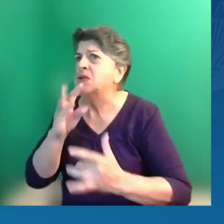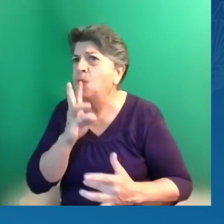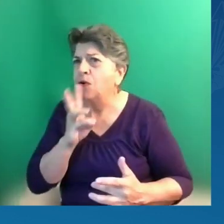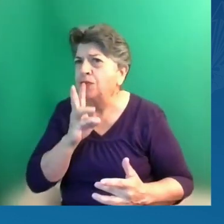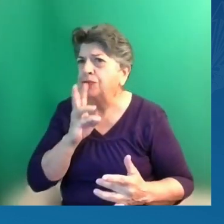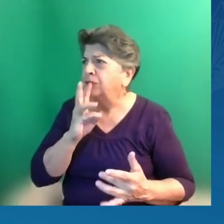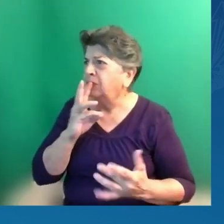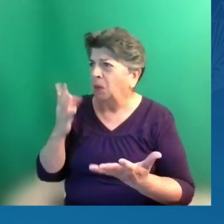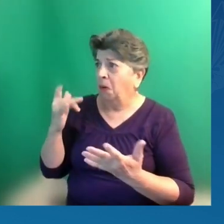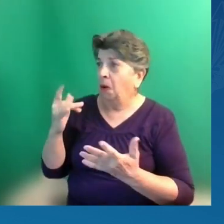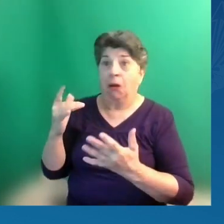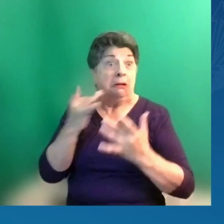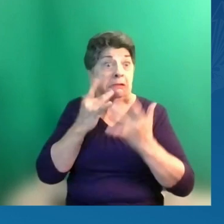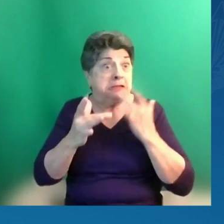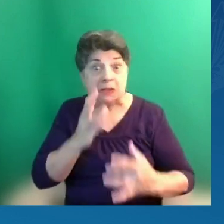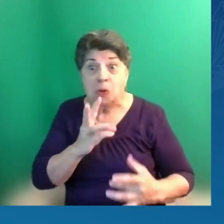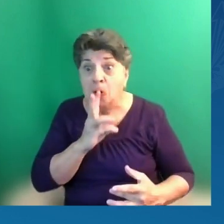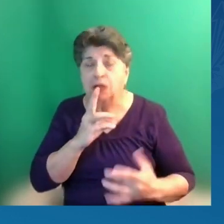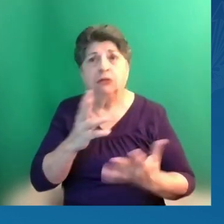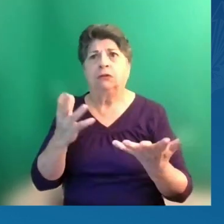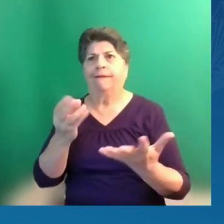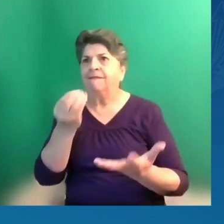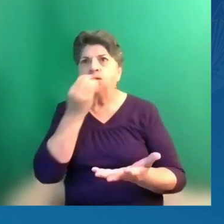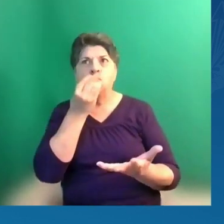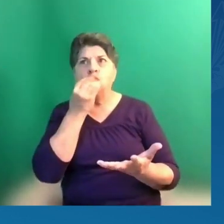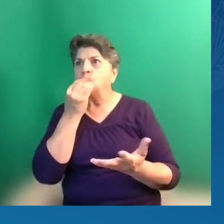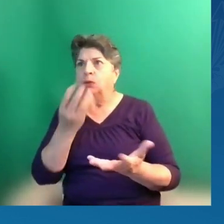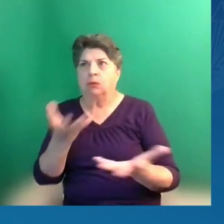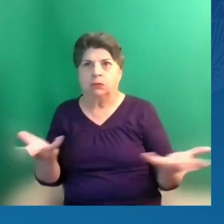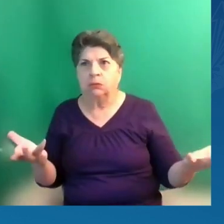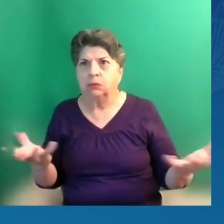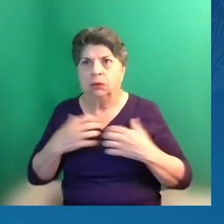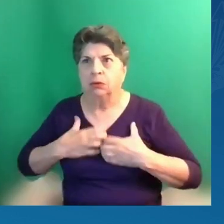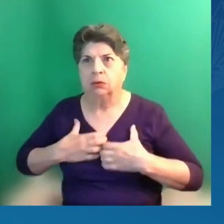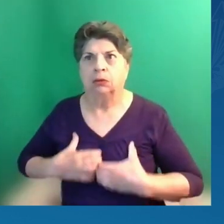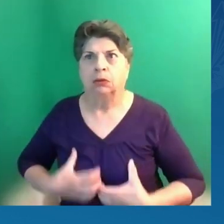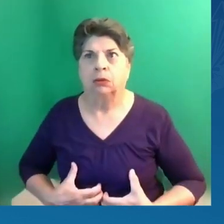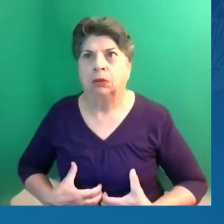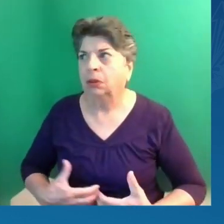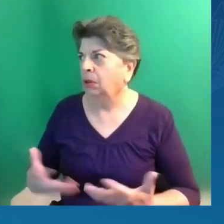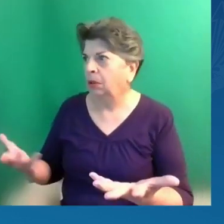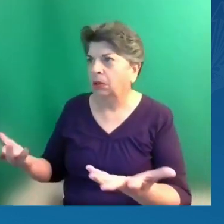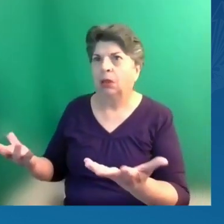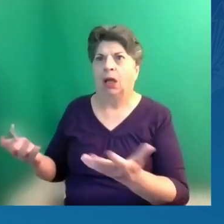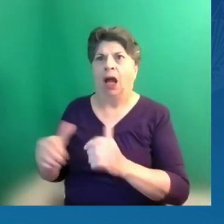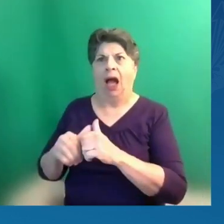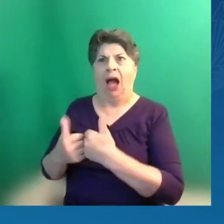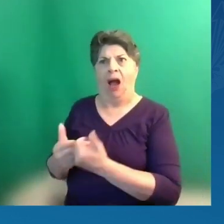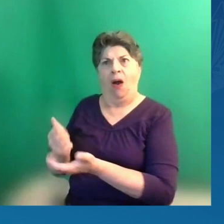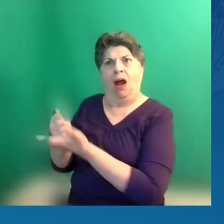more difficult to protect public health and to drive economic growth. This, in turn, as has been discussed,